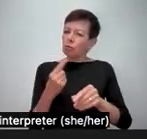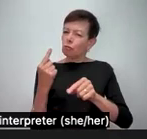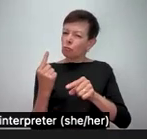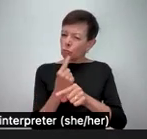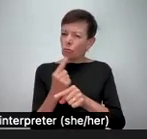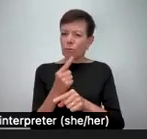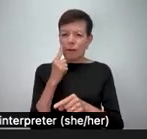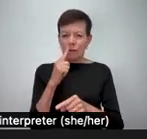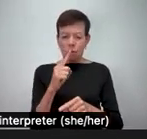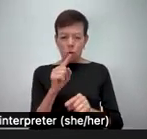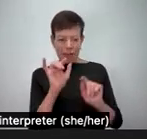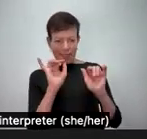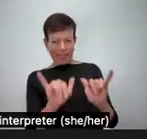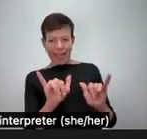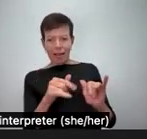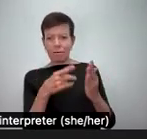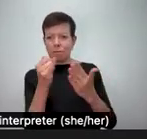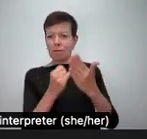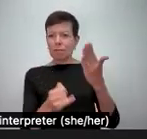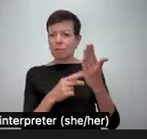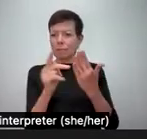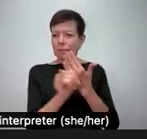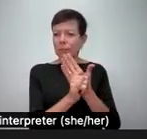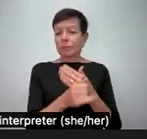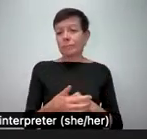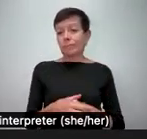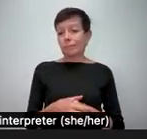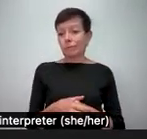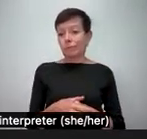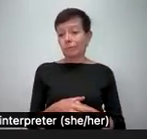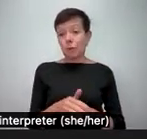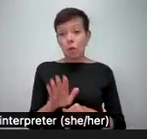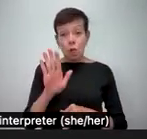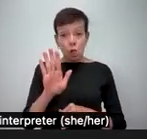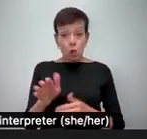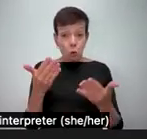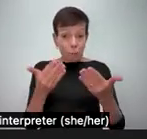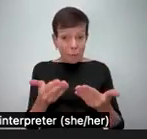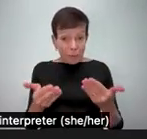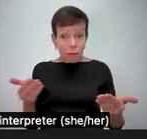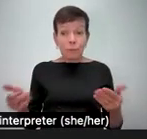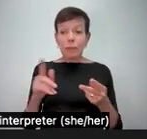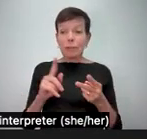We want to make sure that the materials, any extra equipment that you might need are included in that